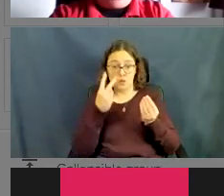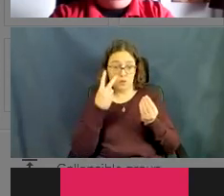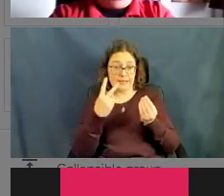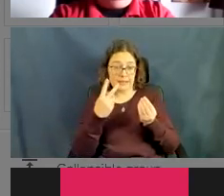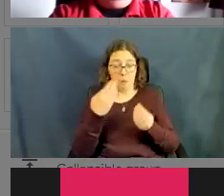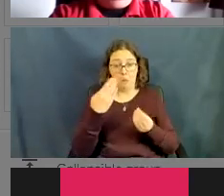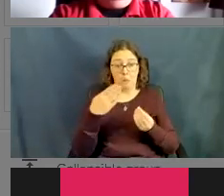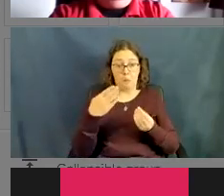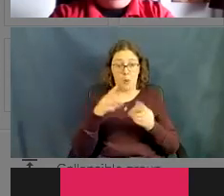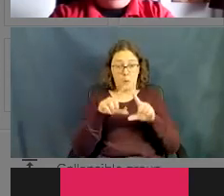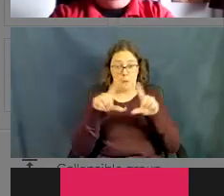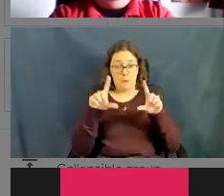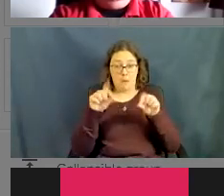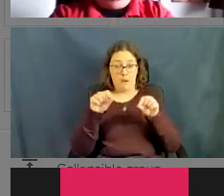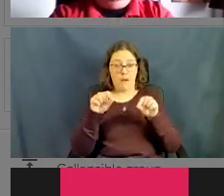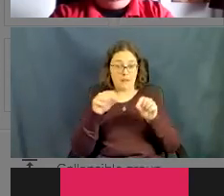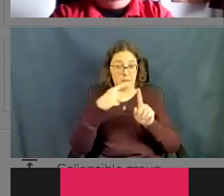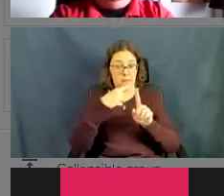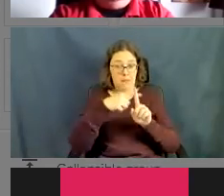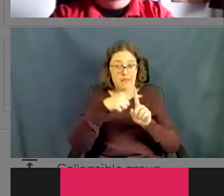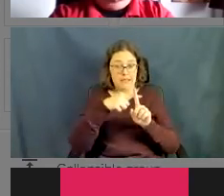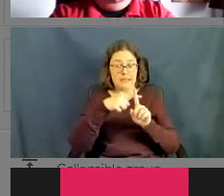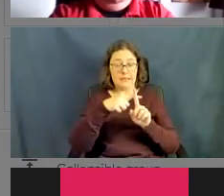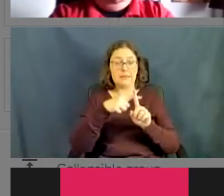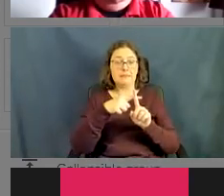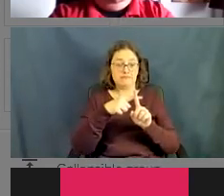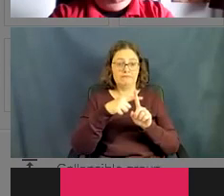Sorry, I know I'm navigating and stalking.